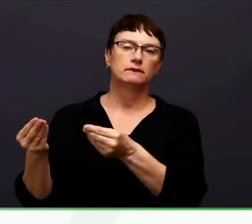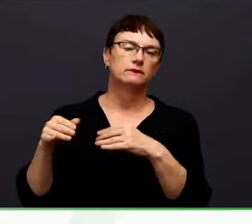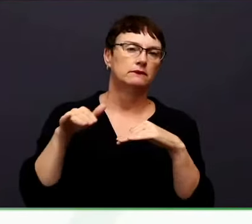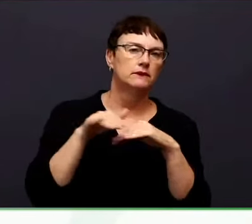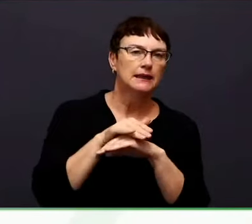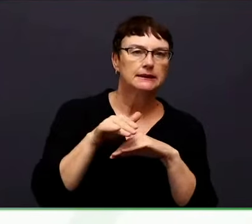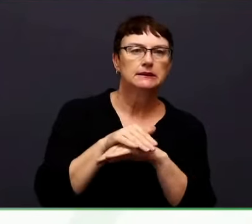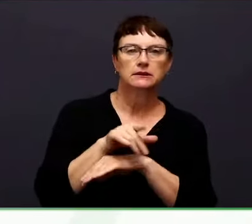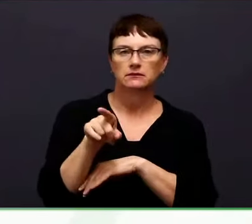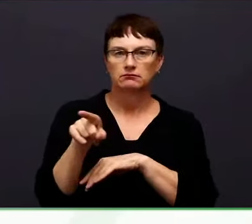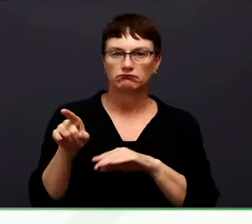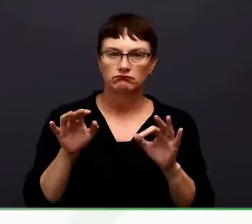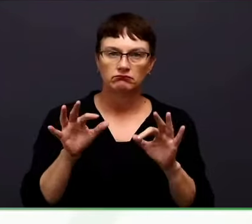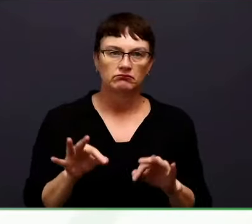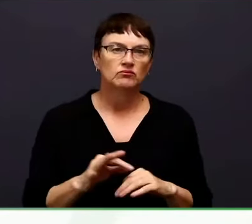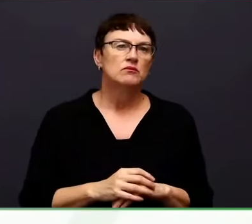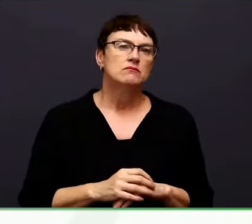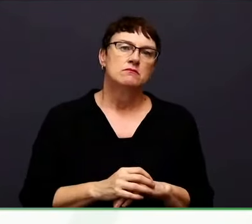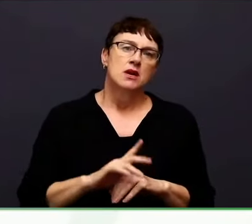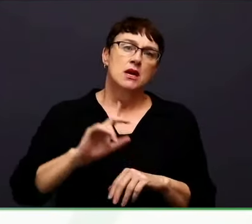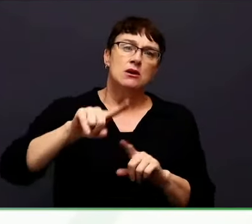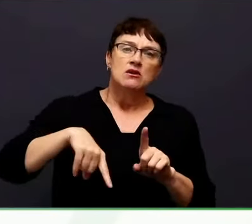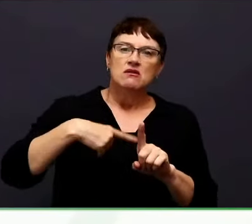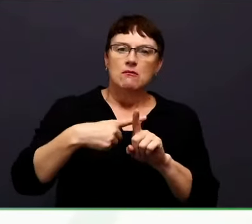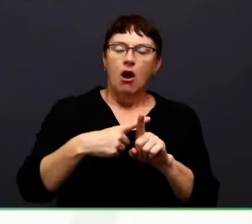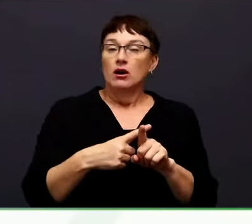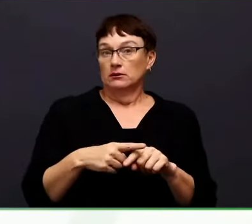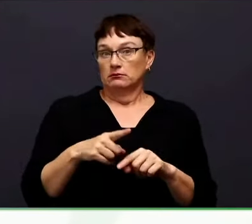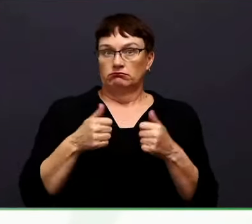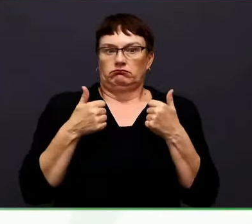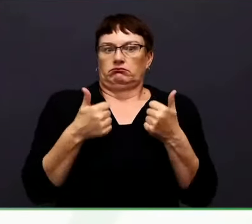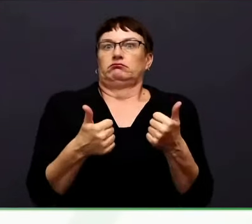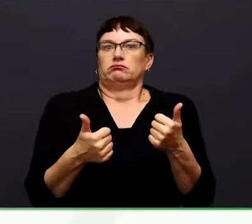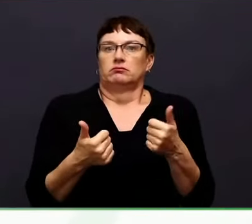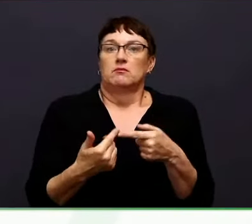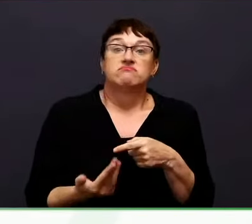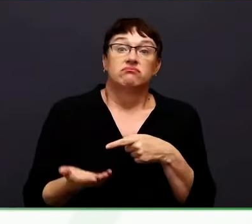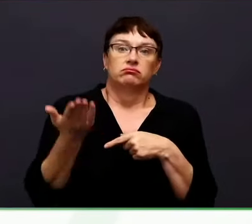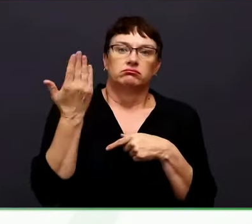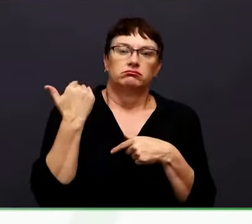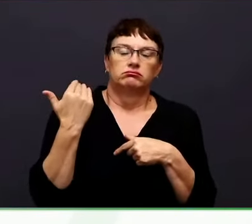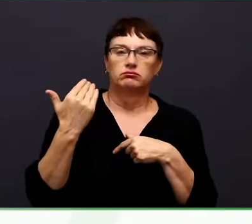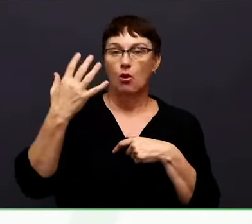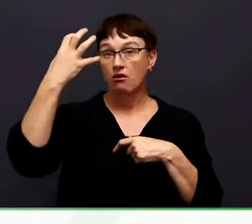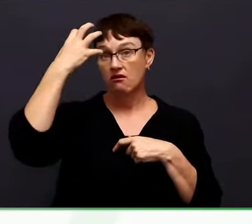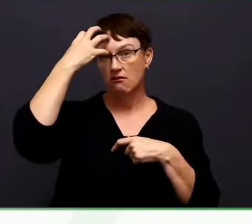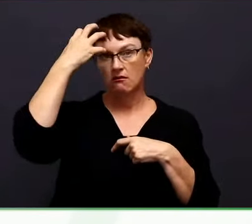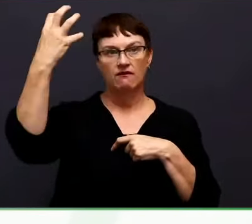It is also accessible but we created some movies about that and